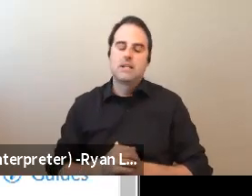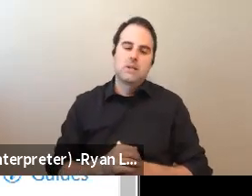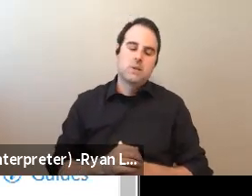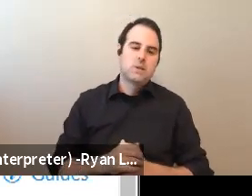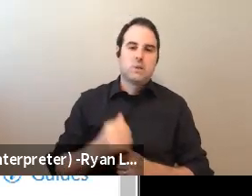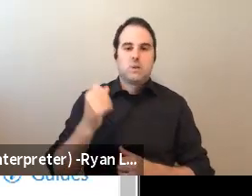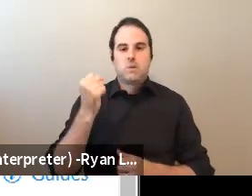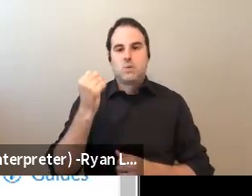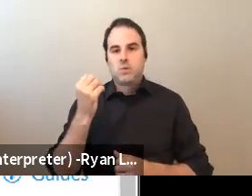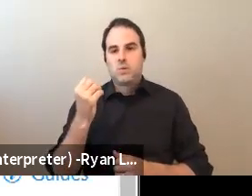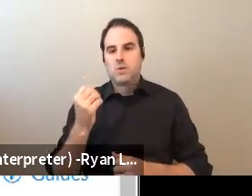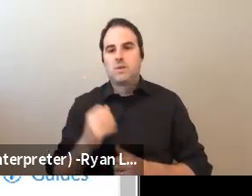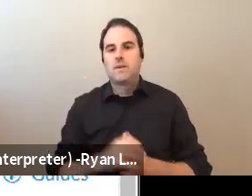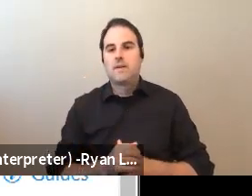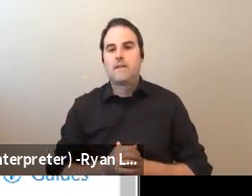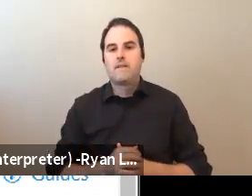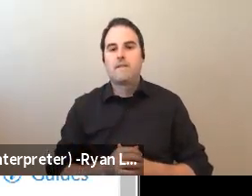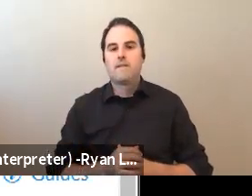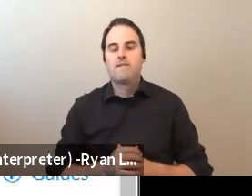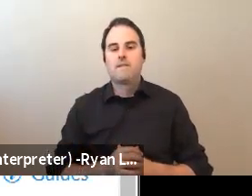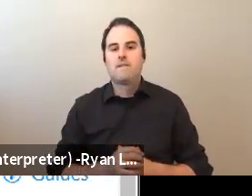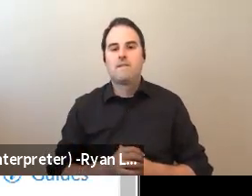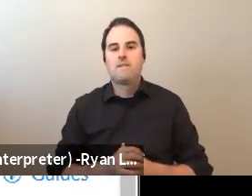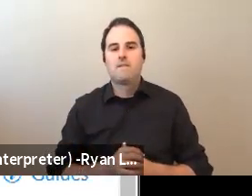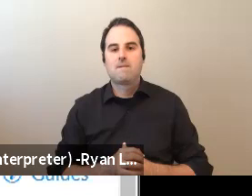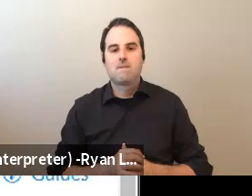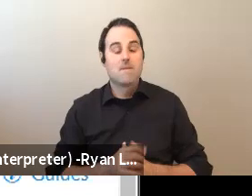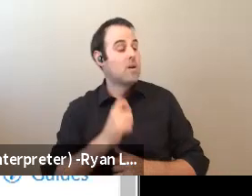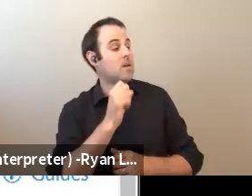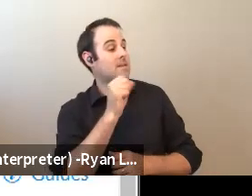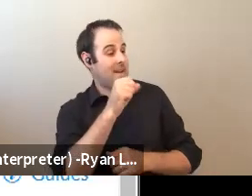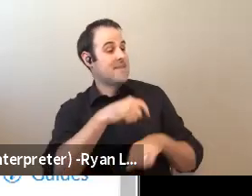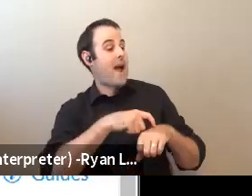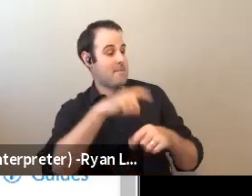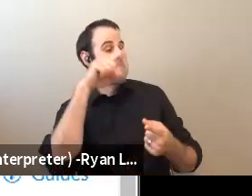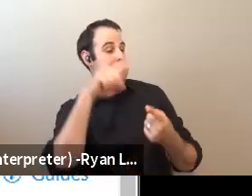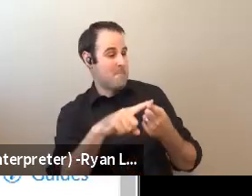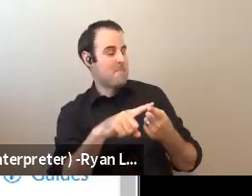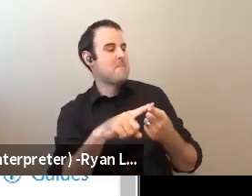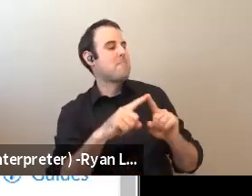Susi Nitzel: We are, but your session runs into lunch. Sally Potter: Oh, we're gonna leave the meeting. Susi Nitzel: Open in case for questions. Want to check